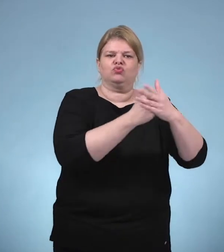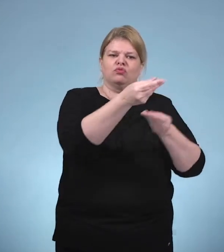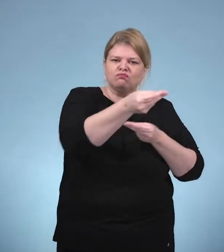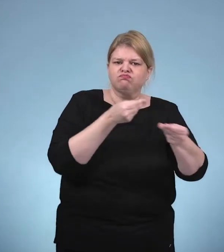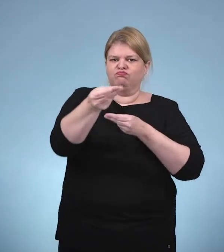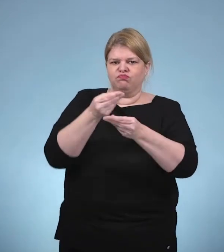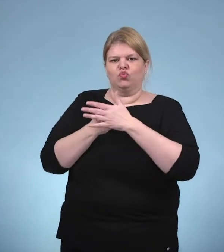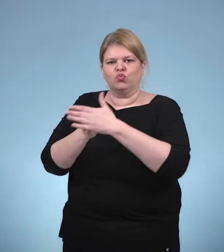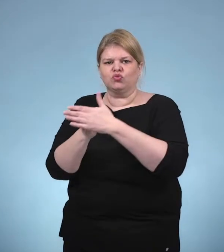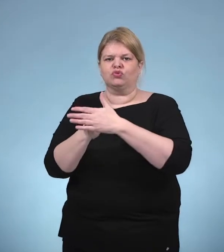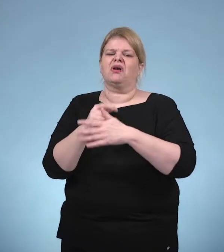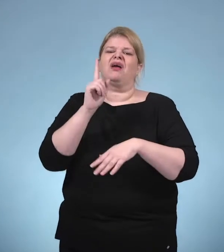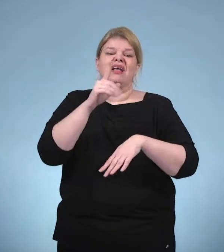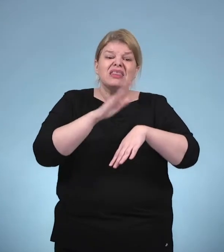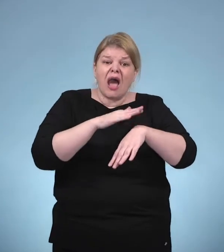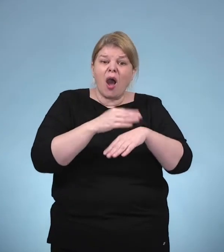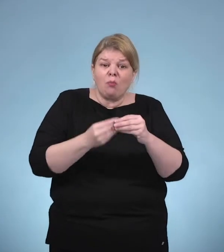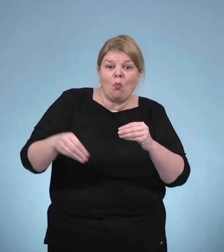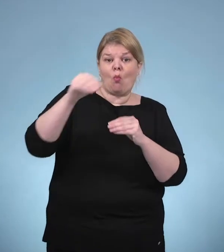and give more time, if necessary.